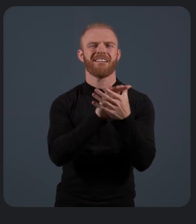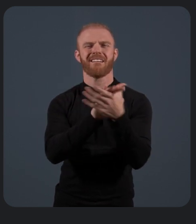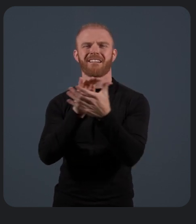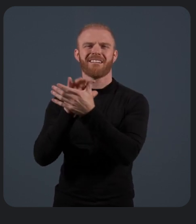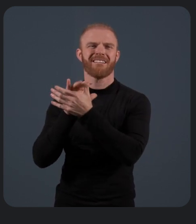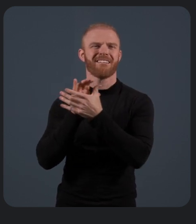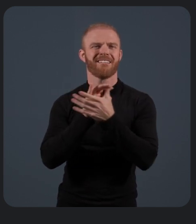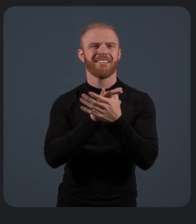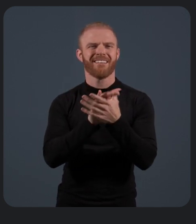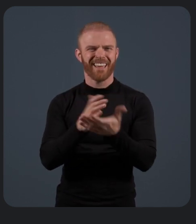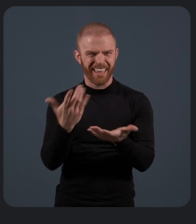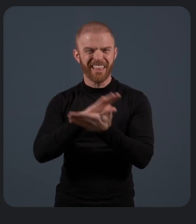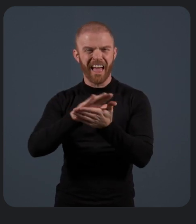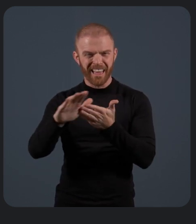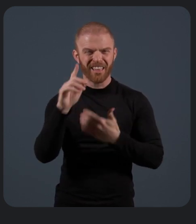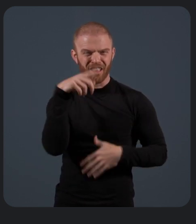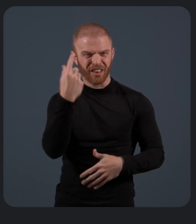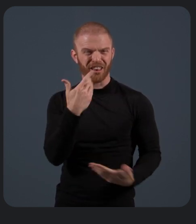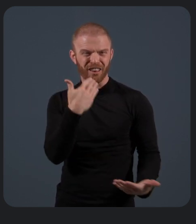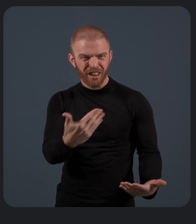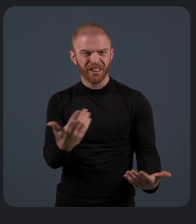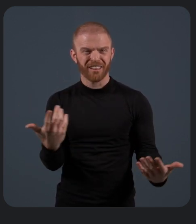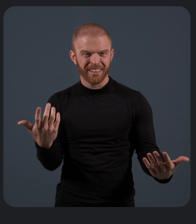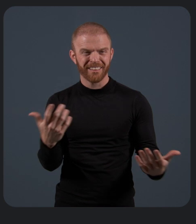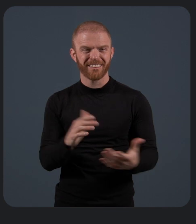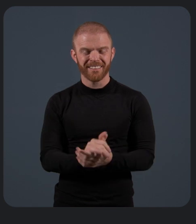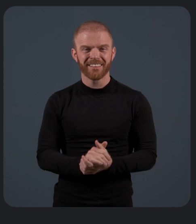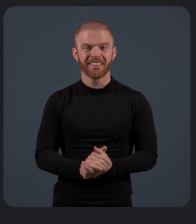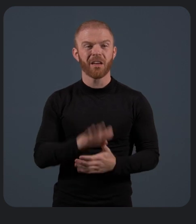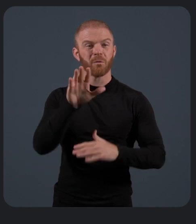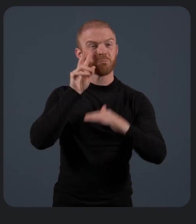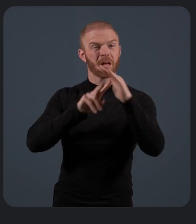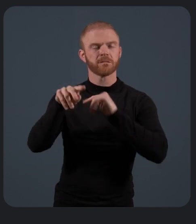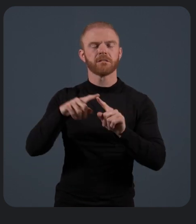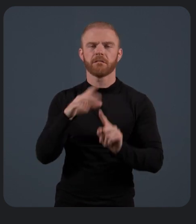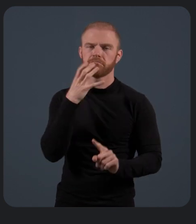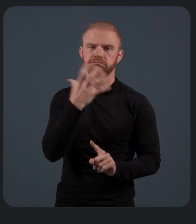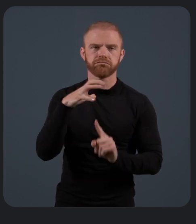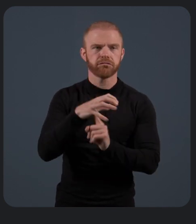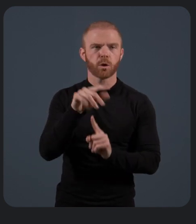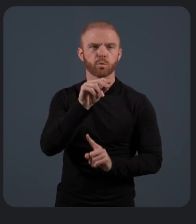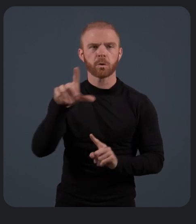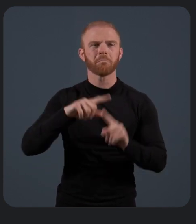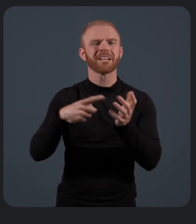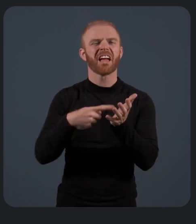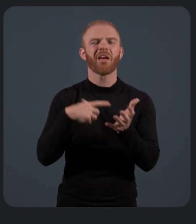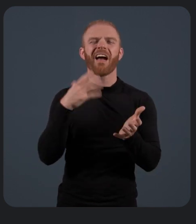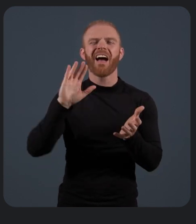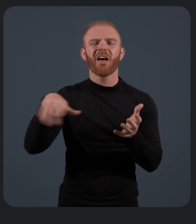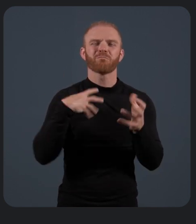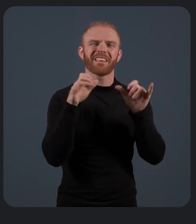Cool. So preview is an awesome tool. But, sometimes, I want to stay in the IDE flow,